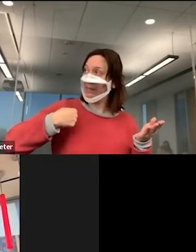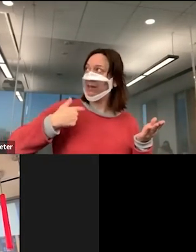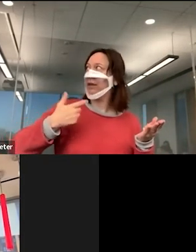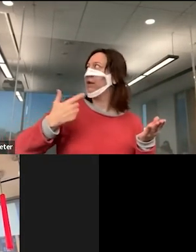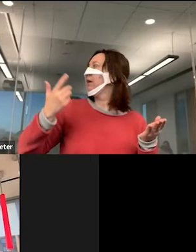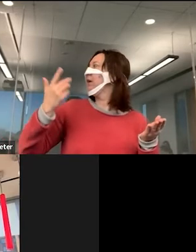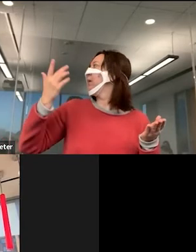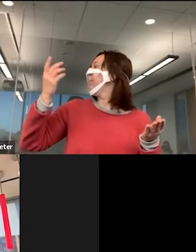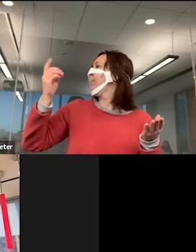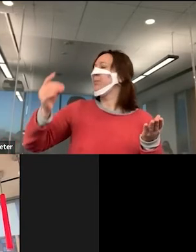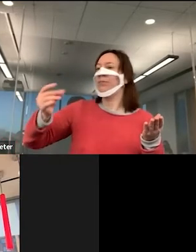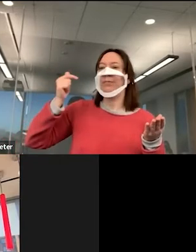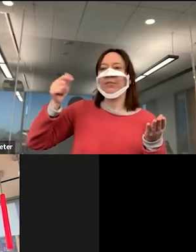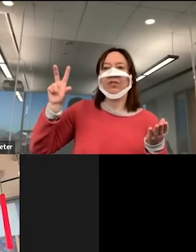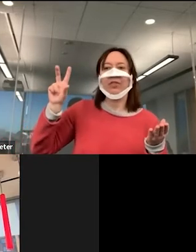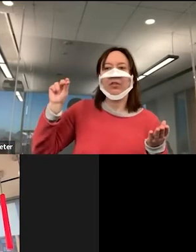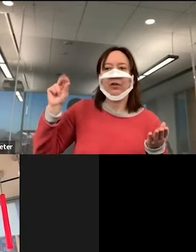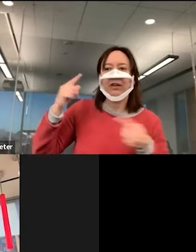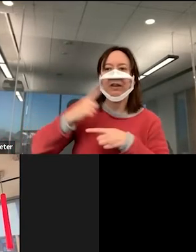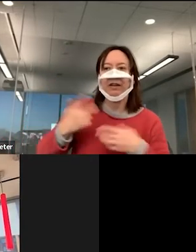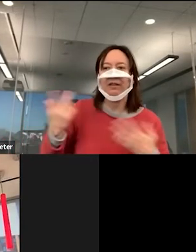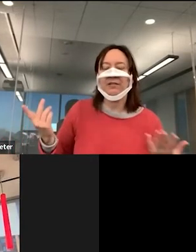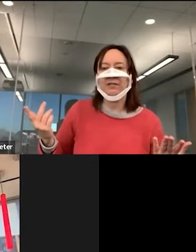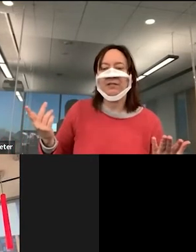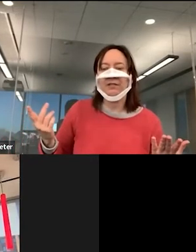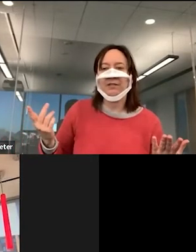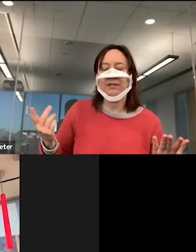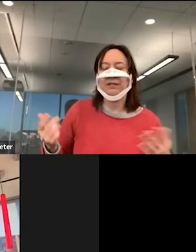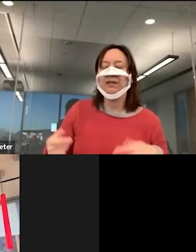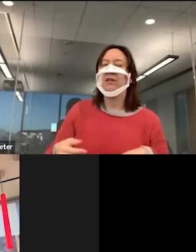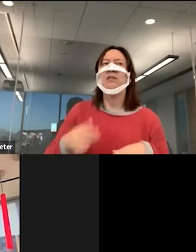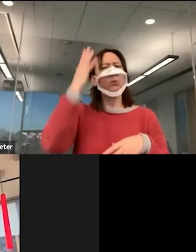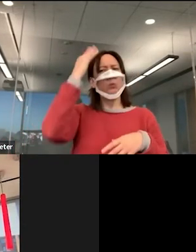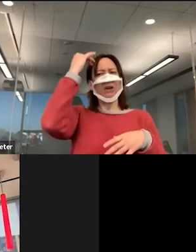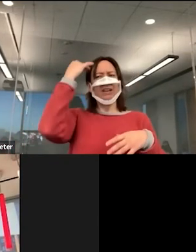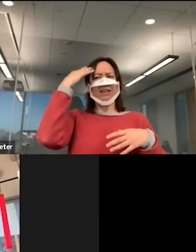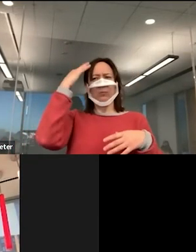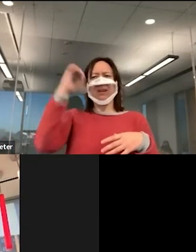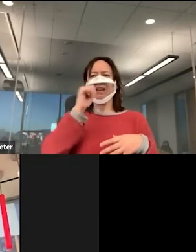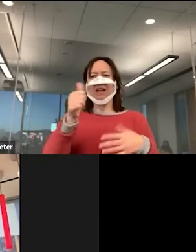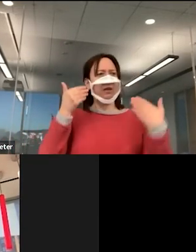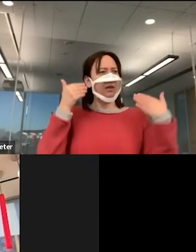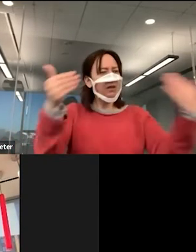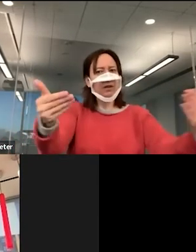be on board within 30 days so what's stopping you i mean this is this is a great mechanism by